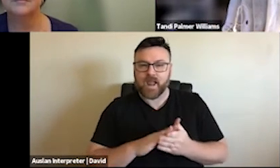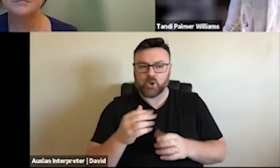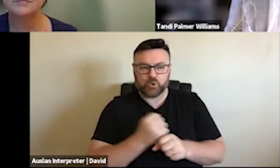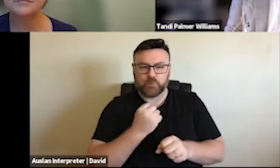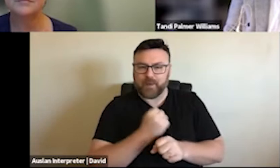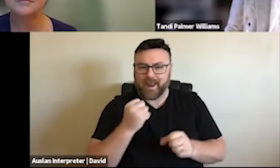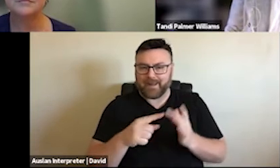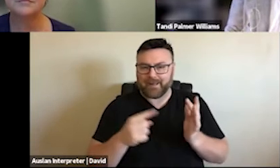of whatever you're doing for the long-term.